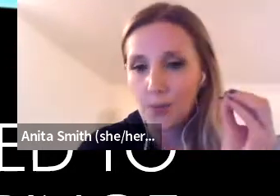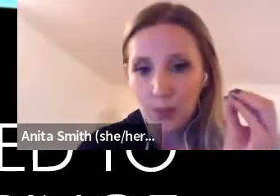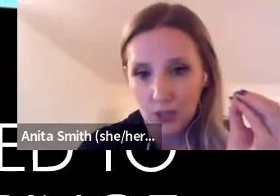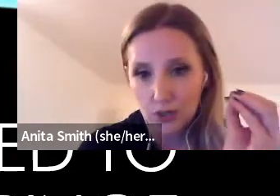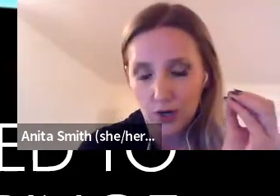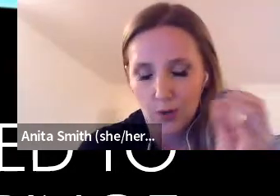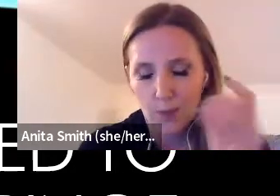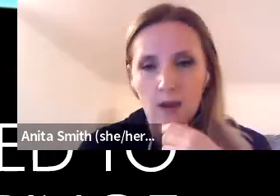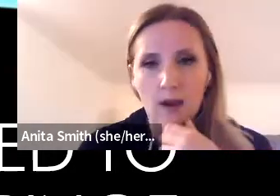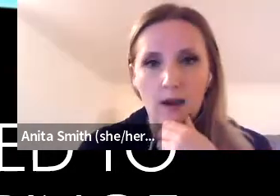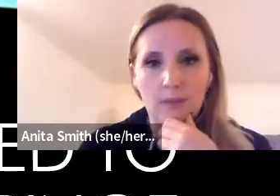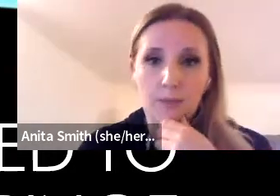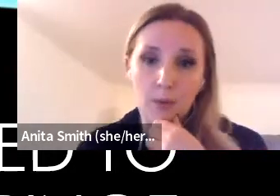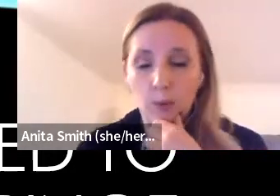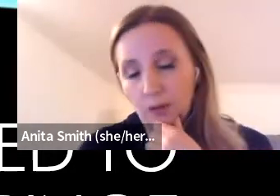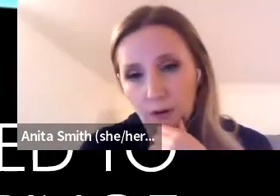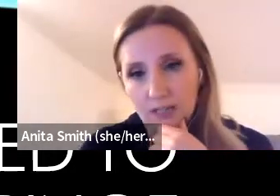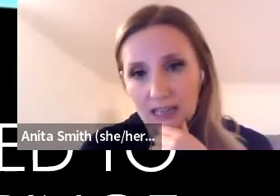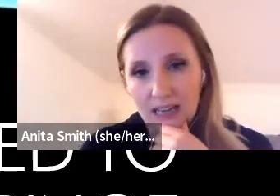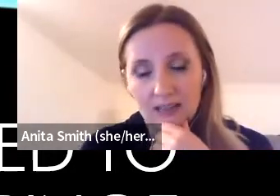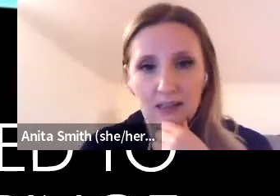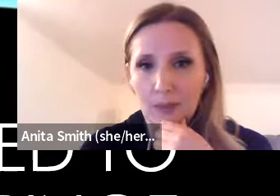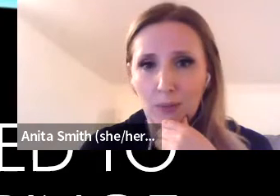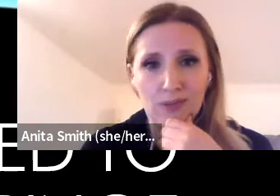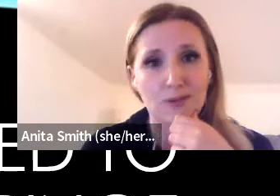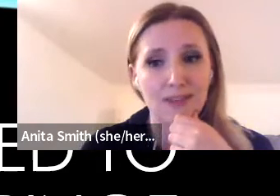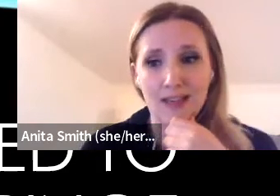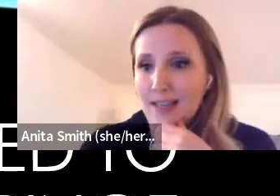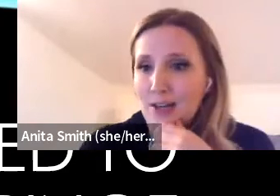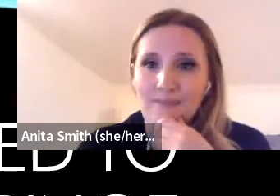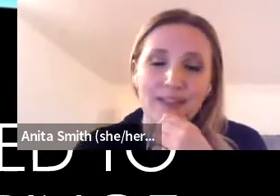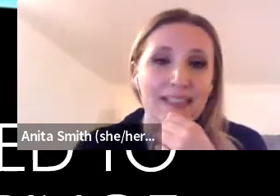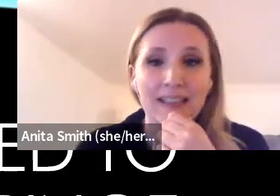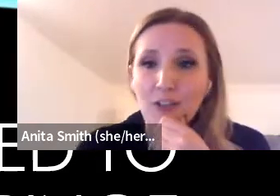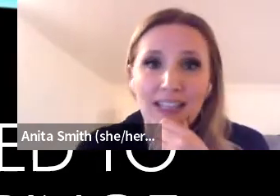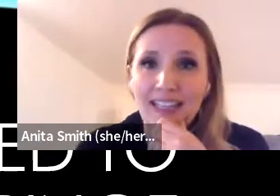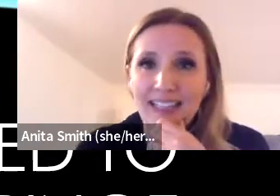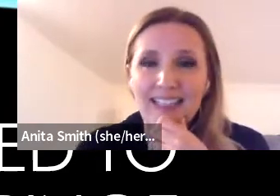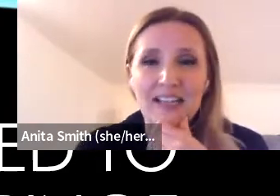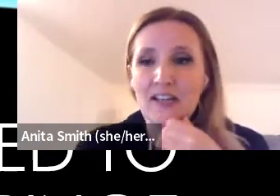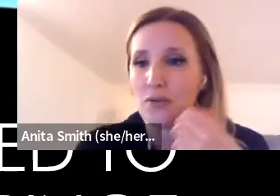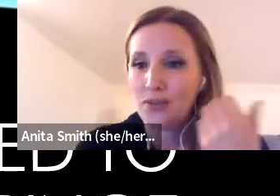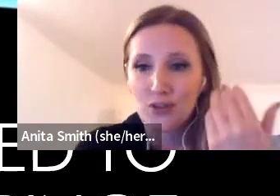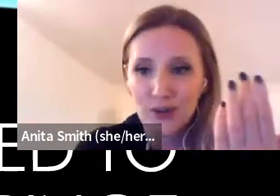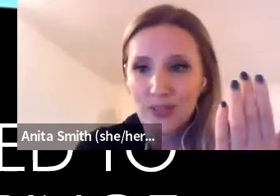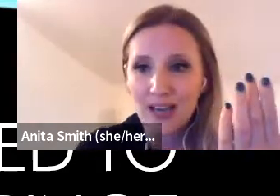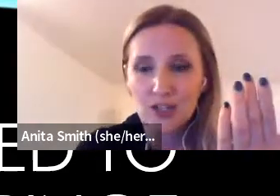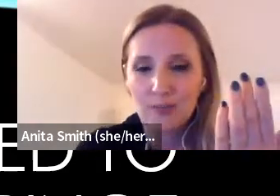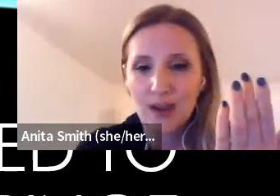and pitch your show. Some people will perform scenes, some people will do things that are completely unrelated to what their show's actually about.